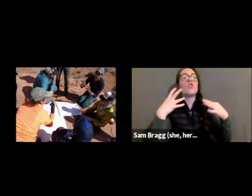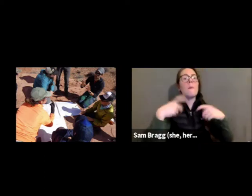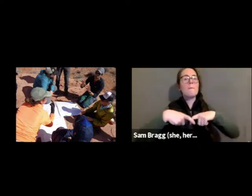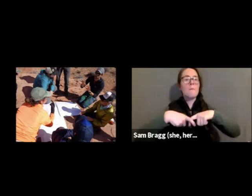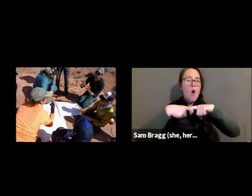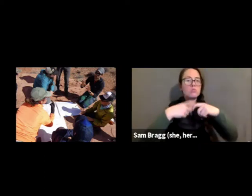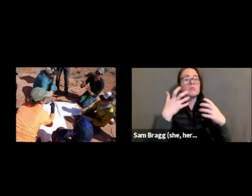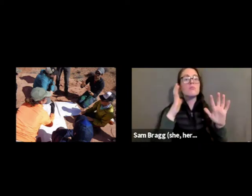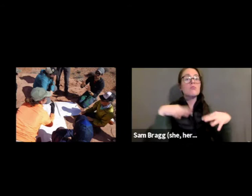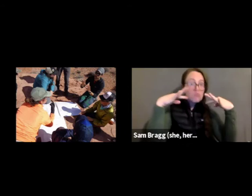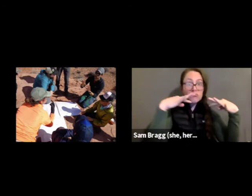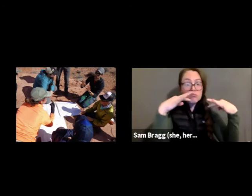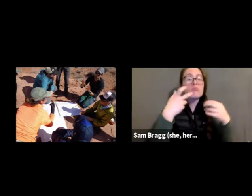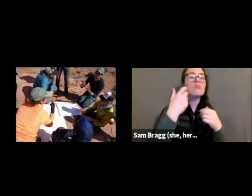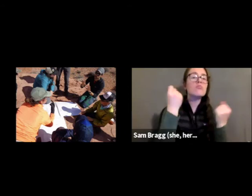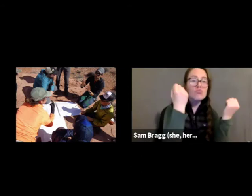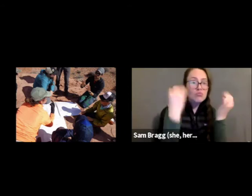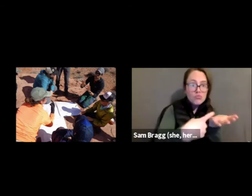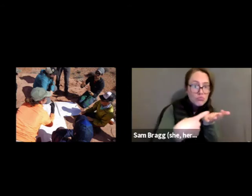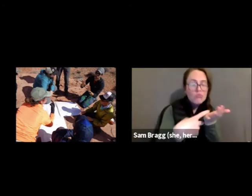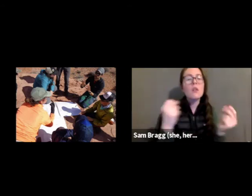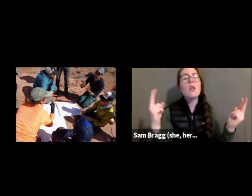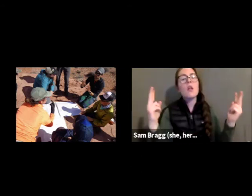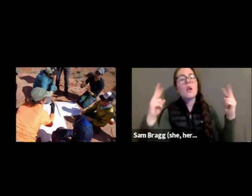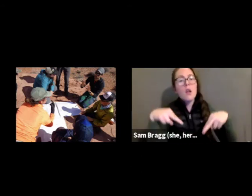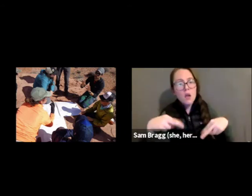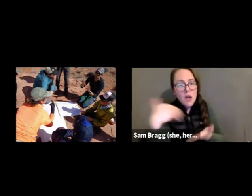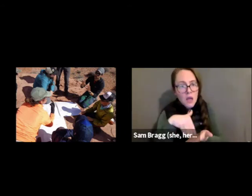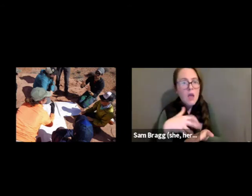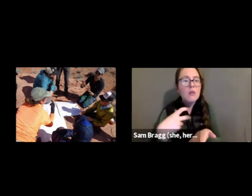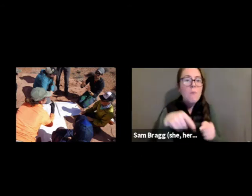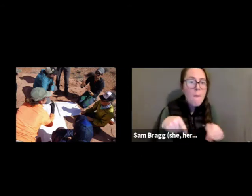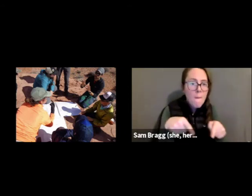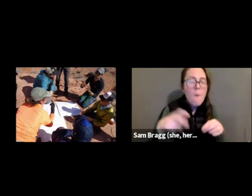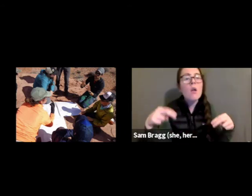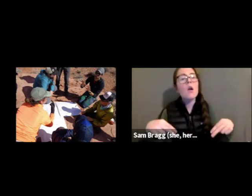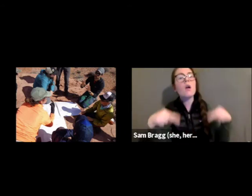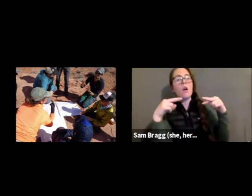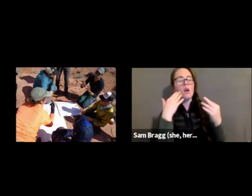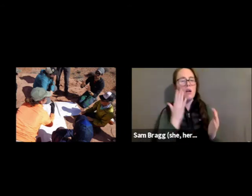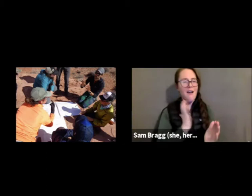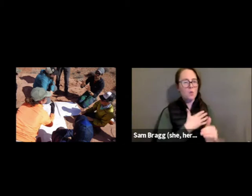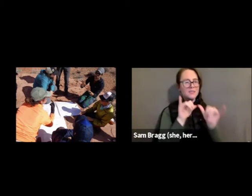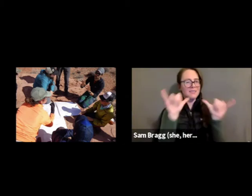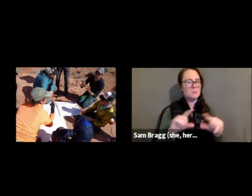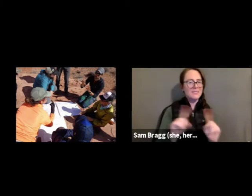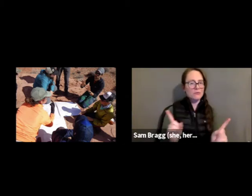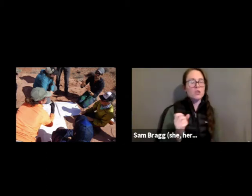and then we look at one another and then we pause the pointing and we ensure that communication can occur and then again we'll look at the map and then we'll point and we take